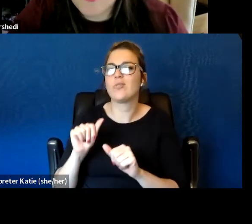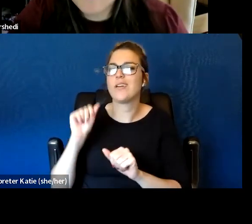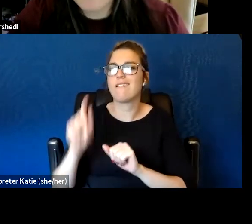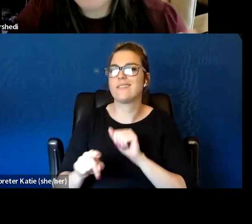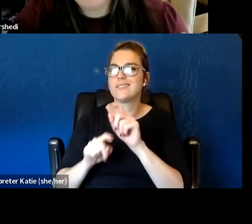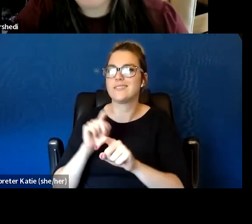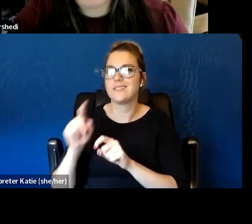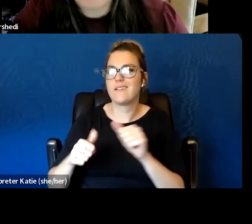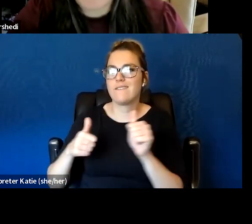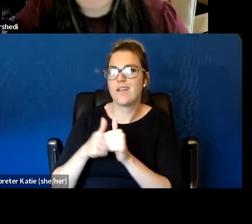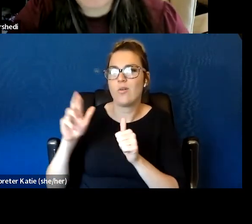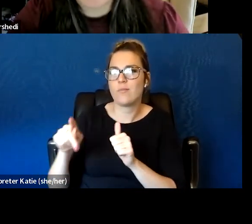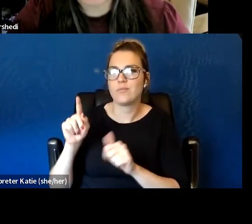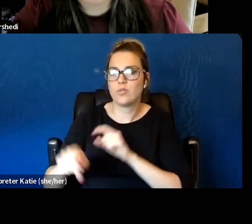that are framed at like,